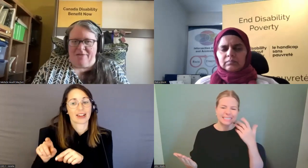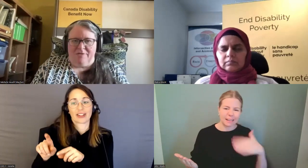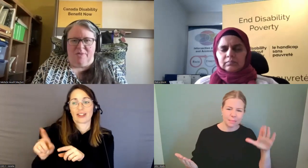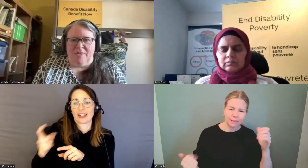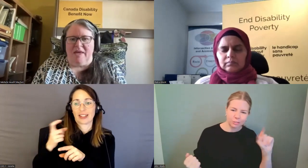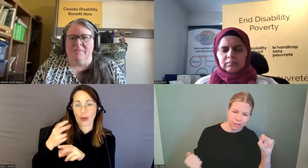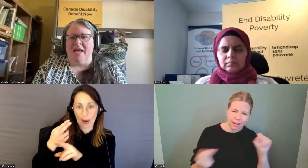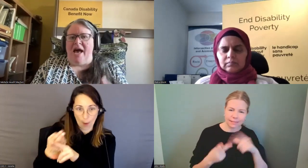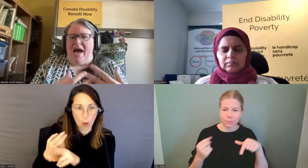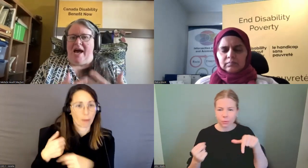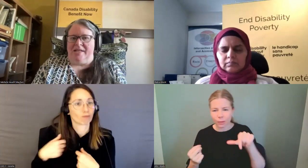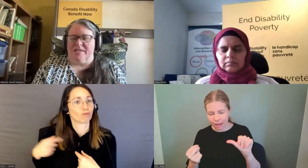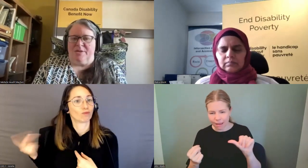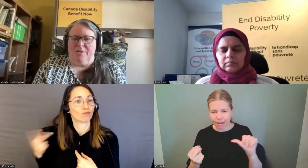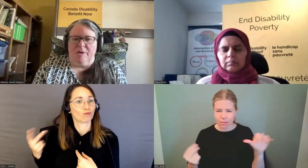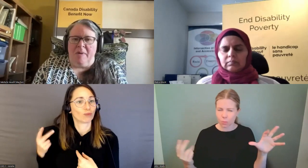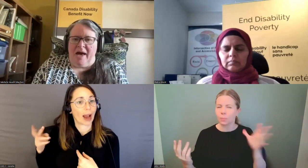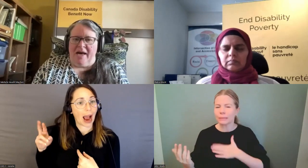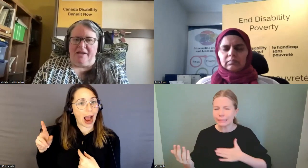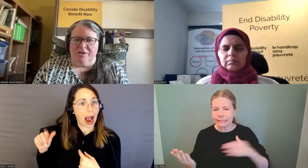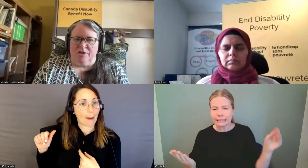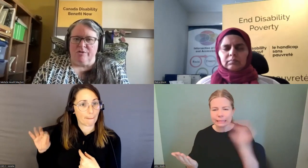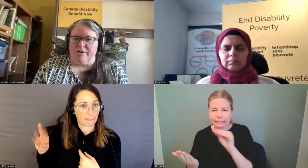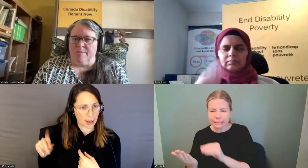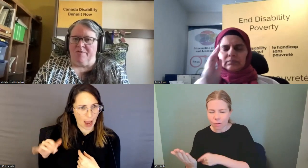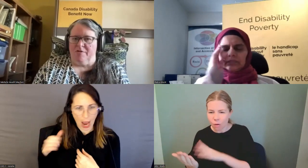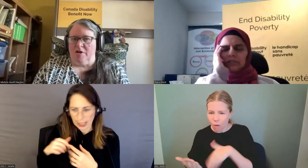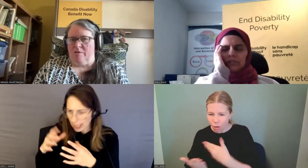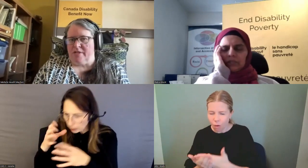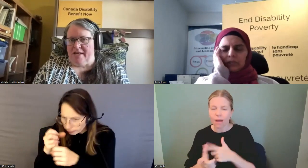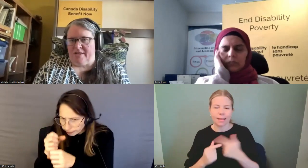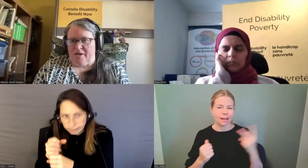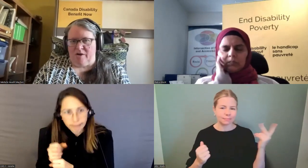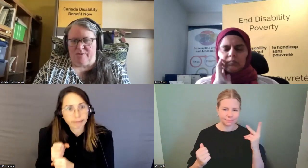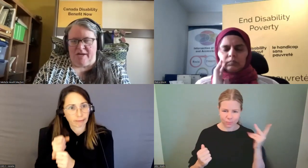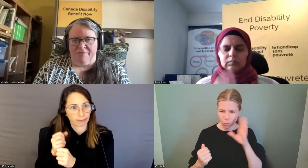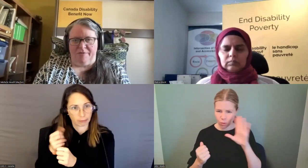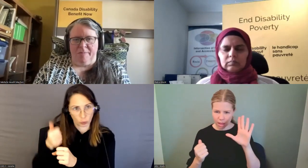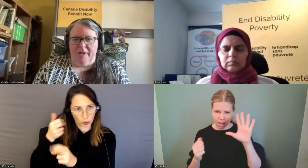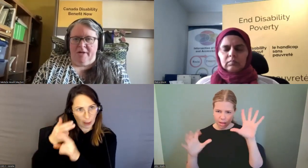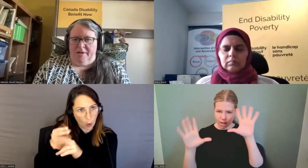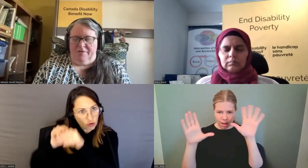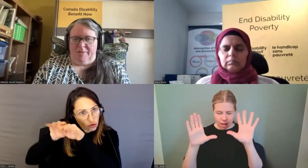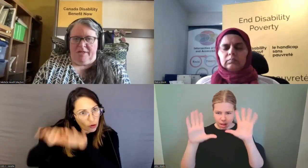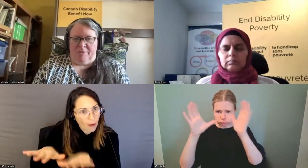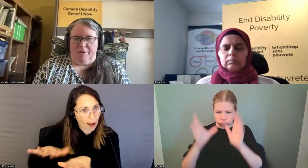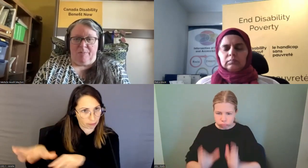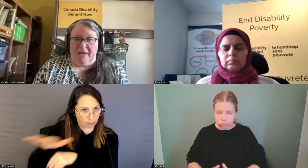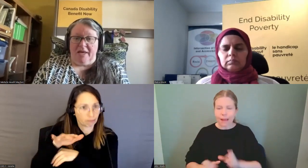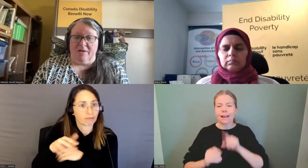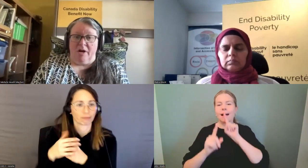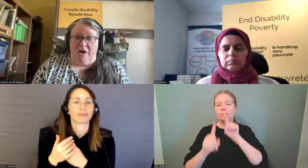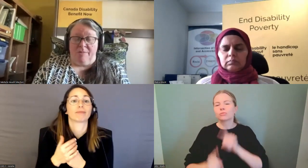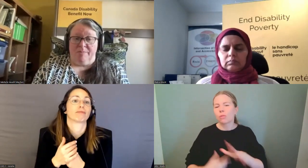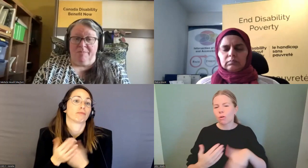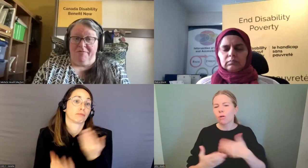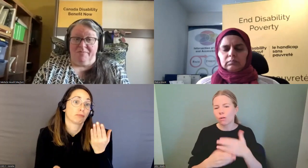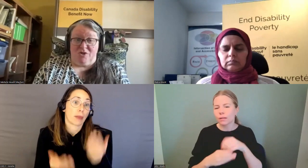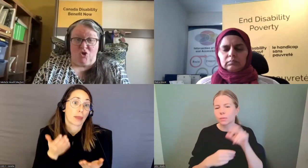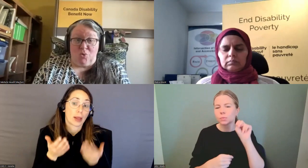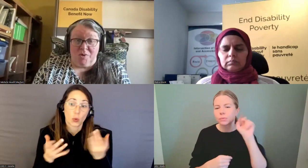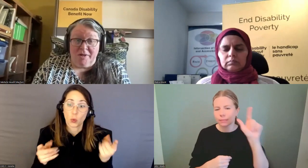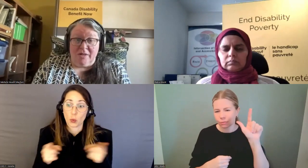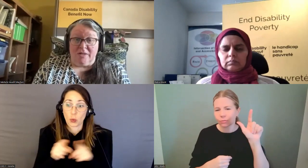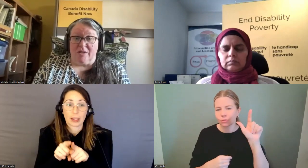IN THEMES AND ANSWER THEM AND USE THEM IN A NEWSLETTER THAT GOES OUT FROM DWP SOON SO